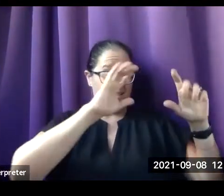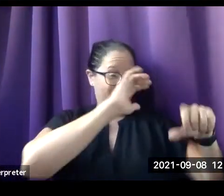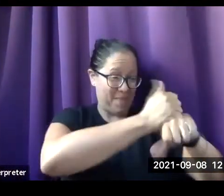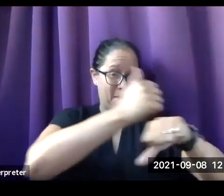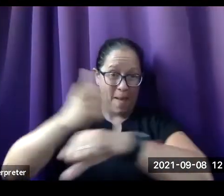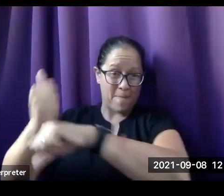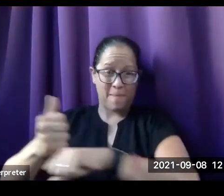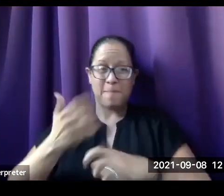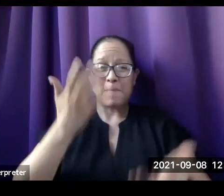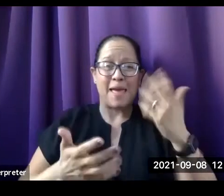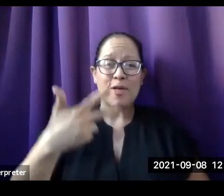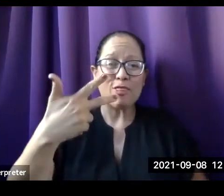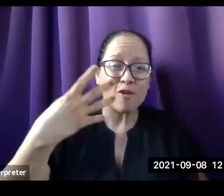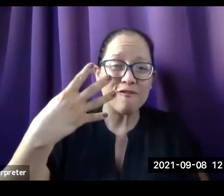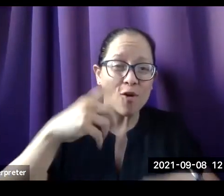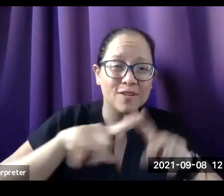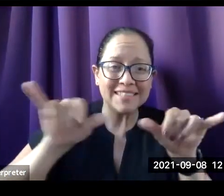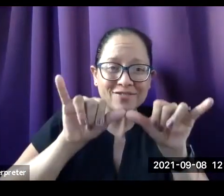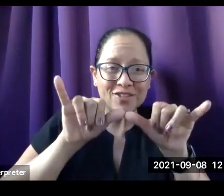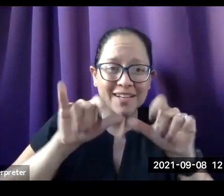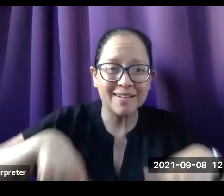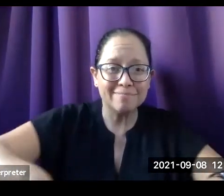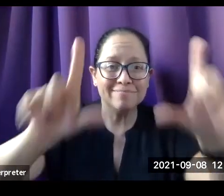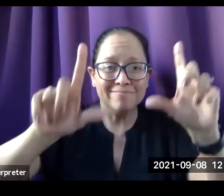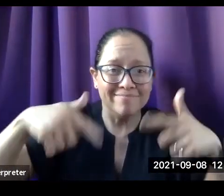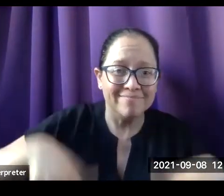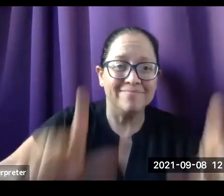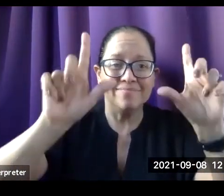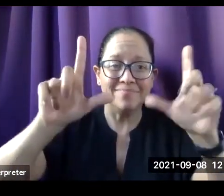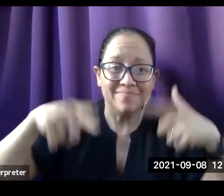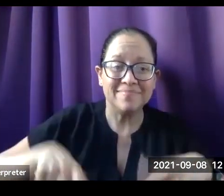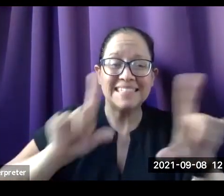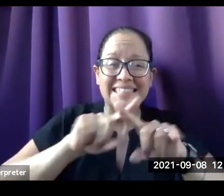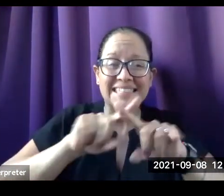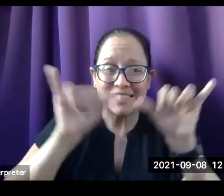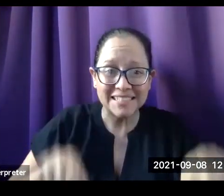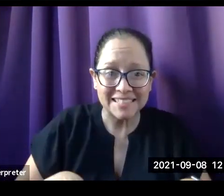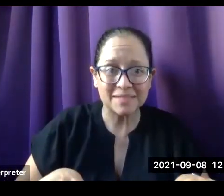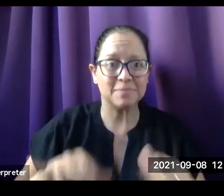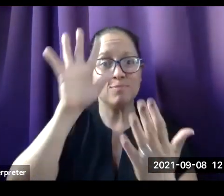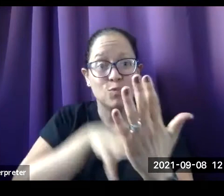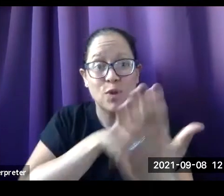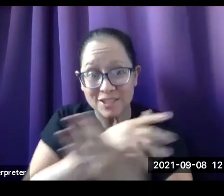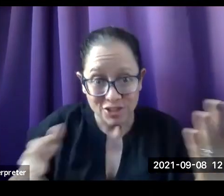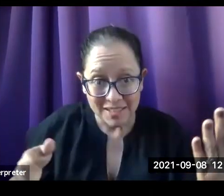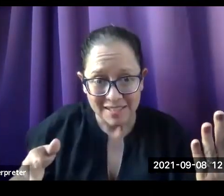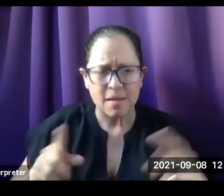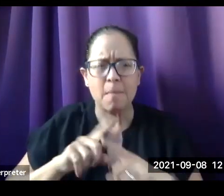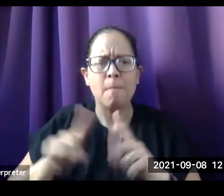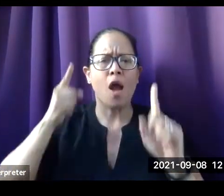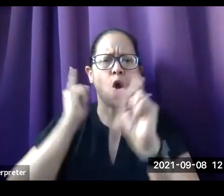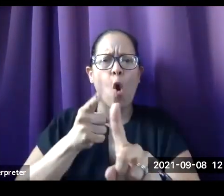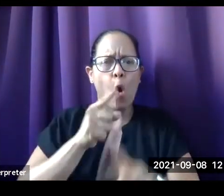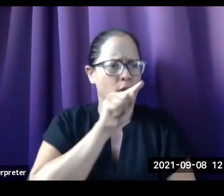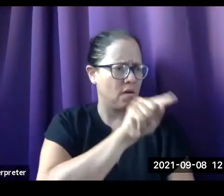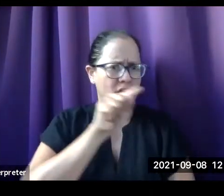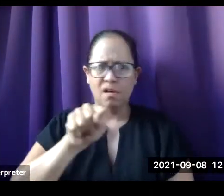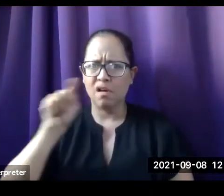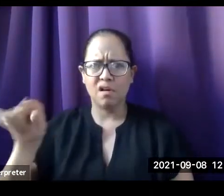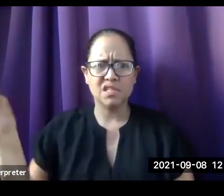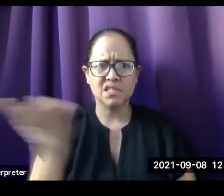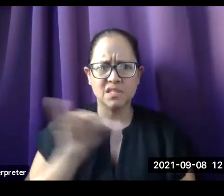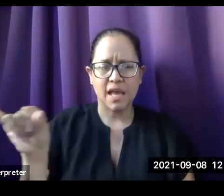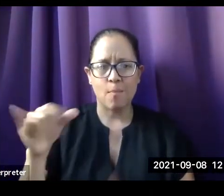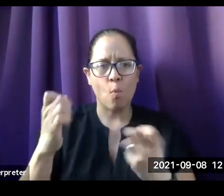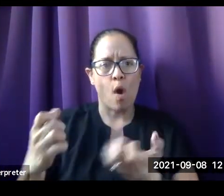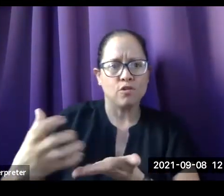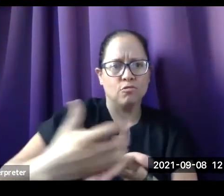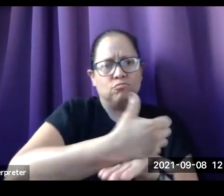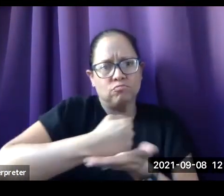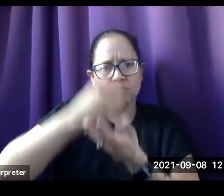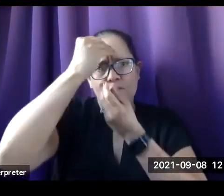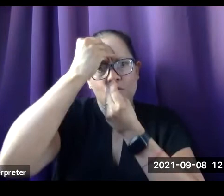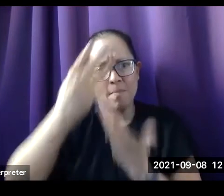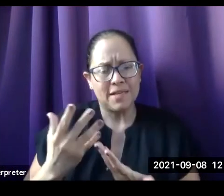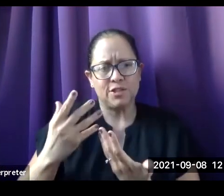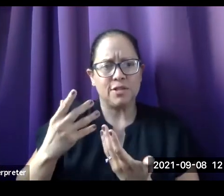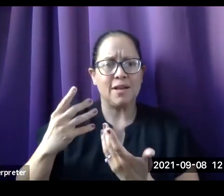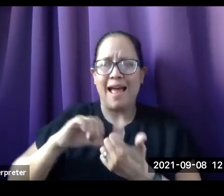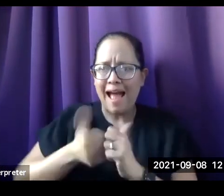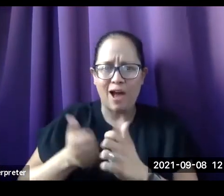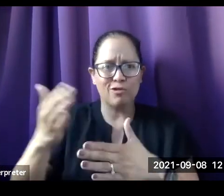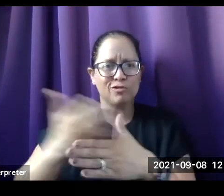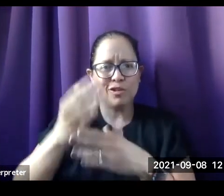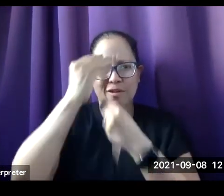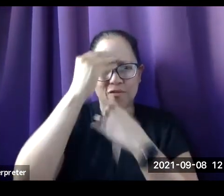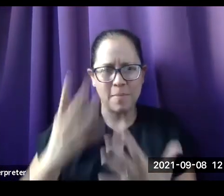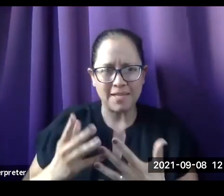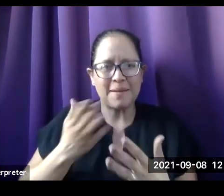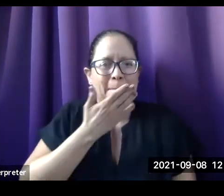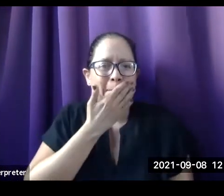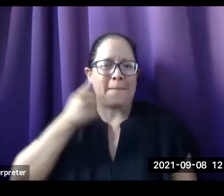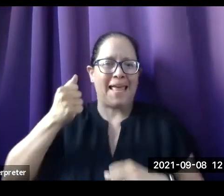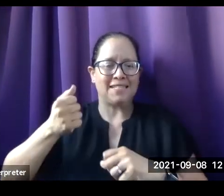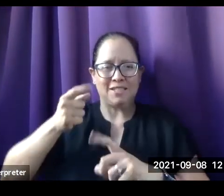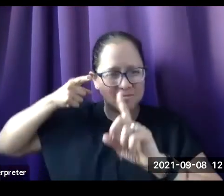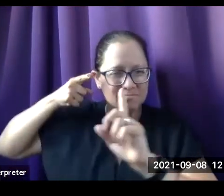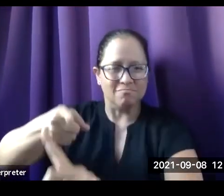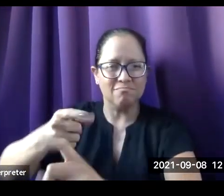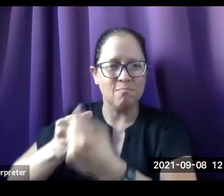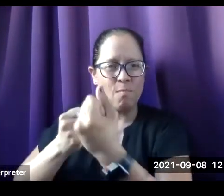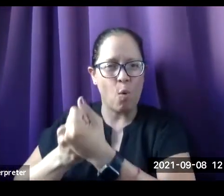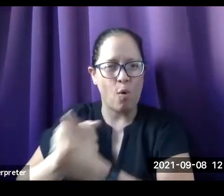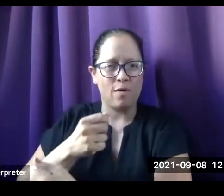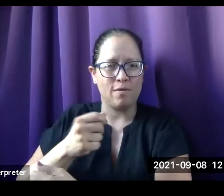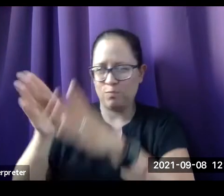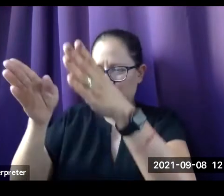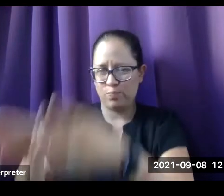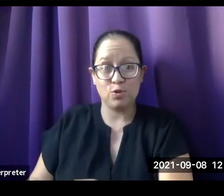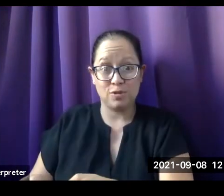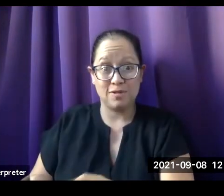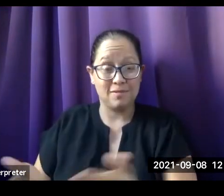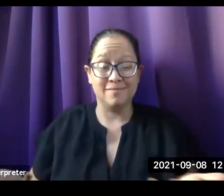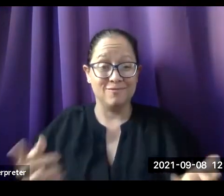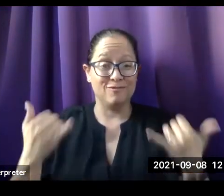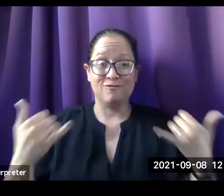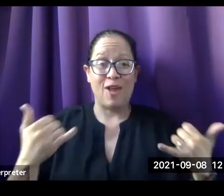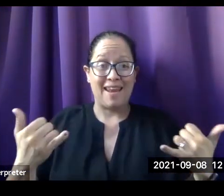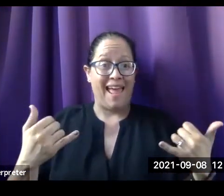So they're filling this gap right now with myriad spreadsheets. And our goal is to build something that speaks to their need to have a range of ways of reporting their activity, but also support and workflows and protect the data of the people that they're